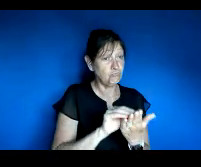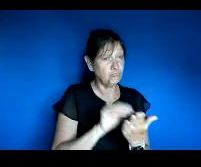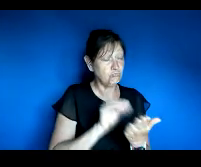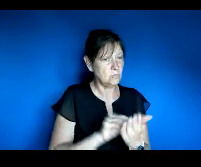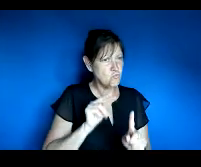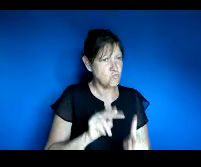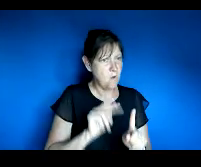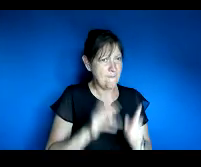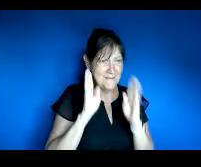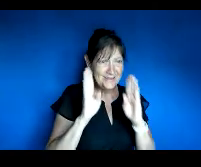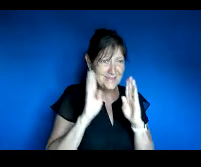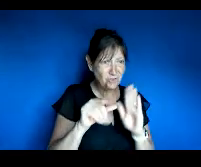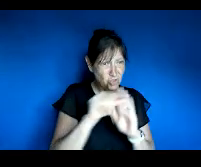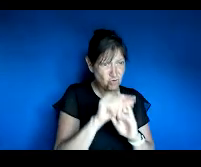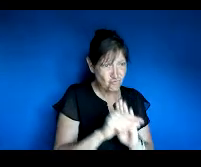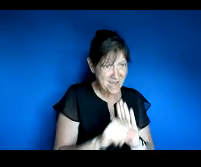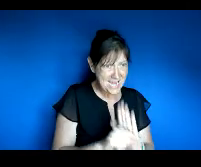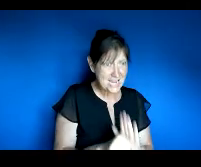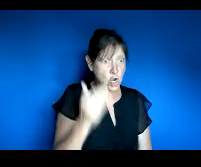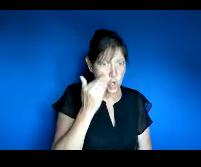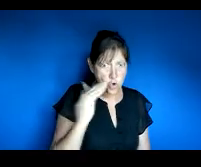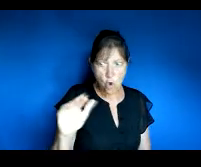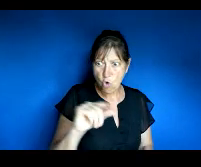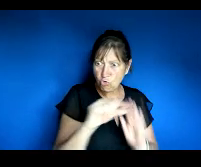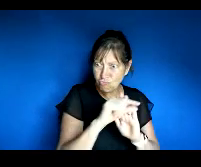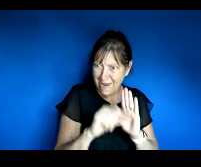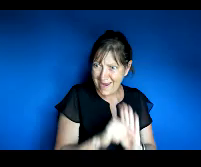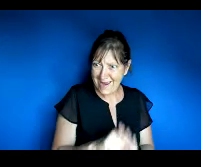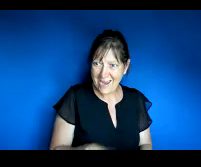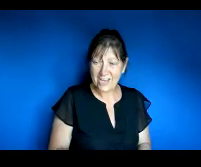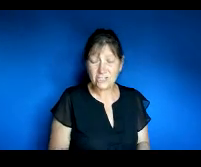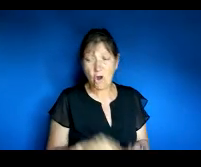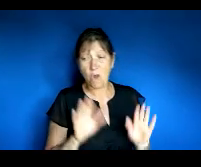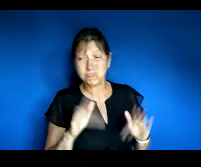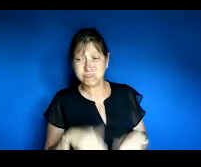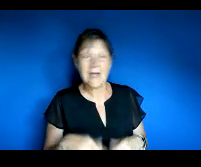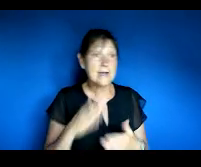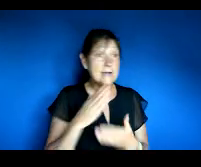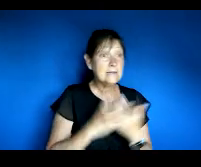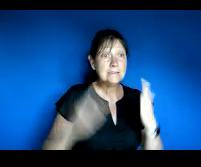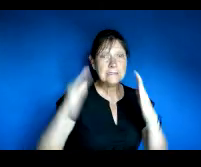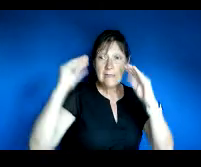pay attention to your grades, know what your grades are. Again, some professors are great about being timely,